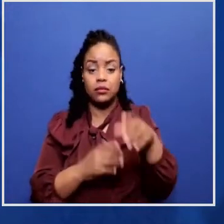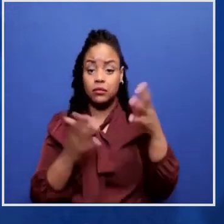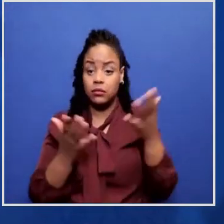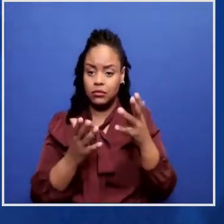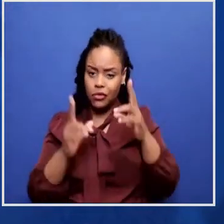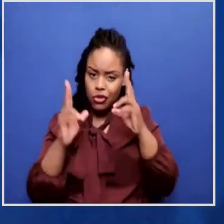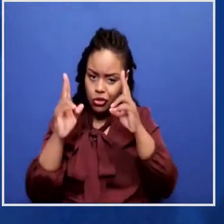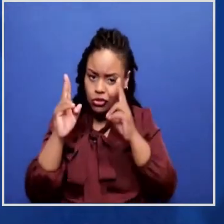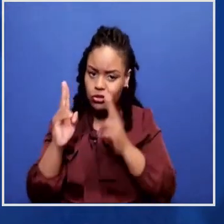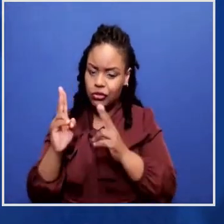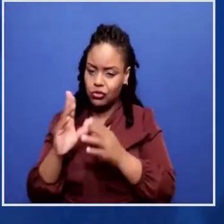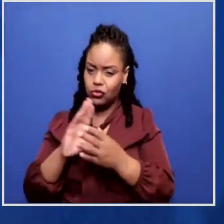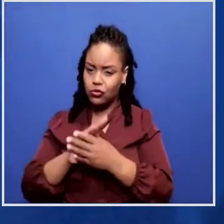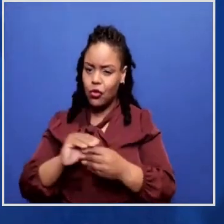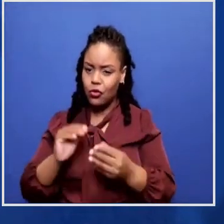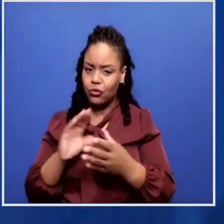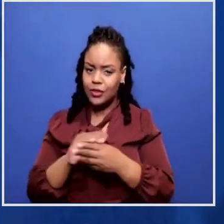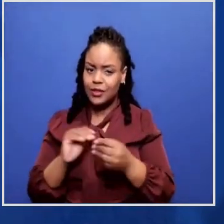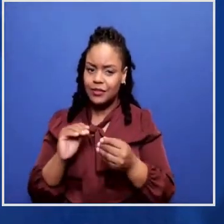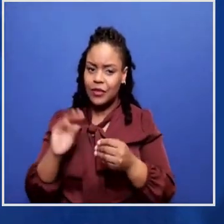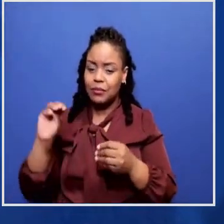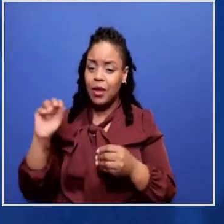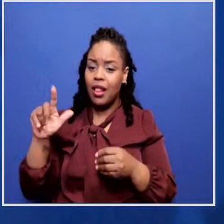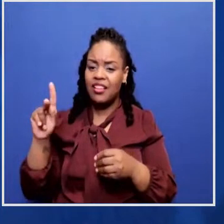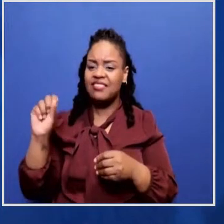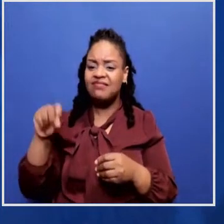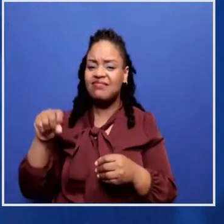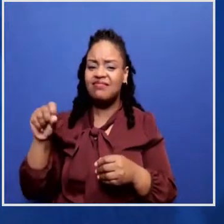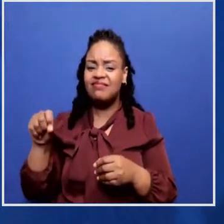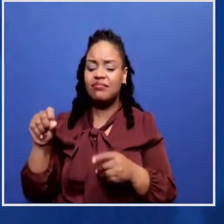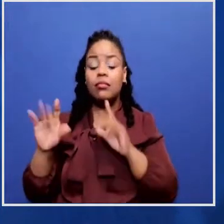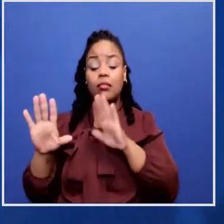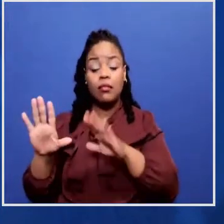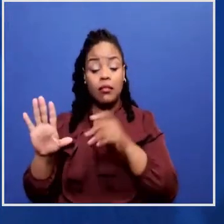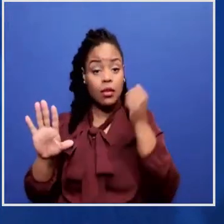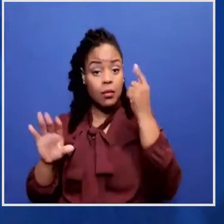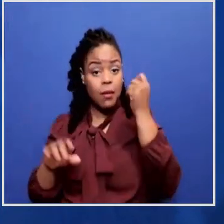WE MUST HONOR NOT ONLY THE WORDS OF MARTIN LUTHER KING,